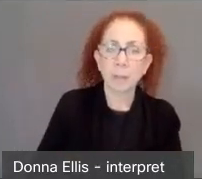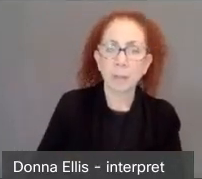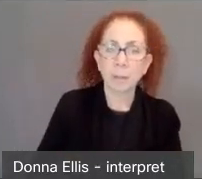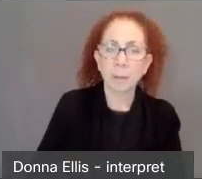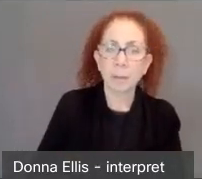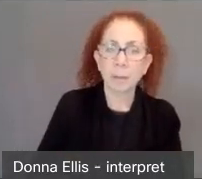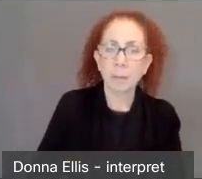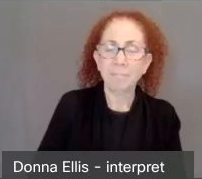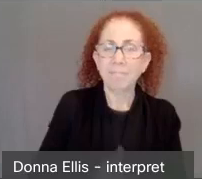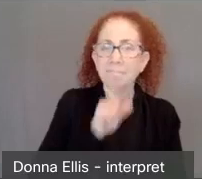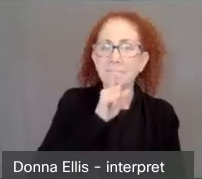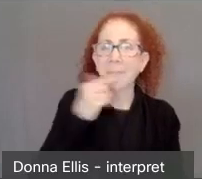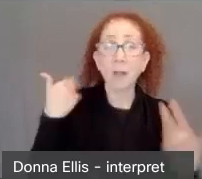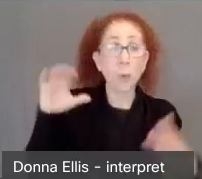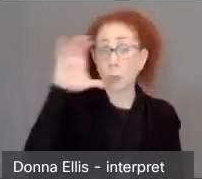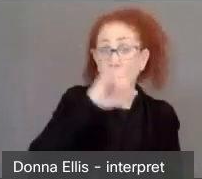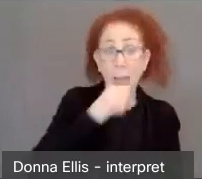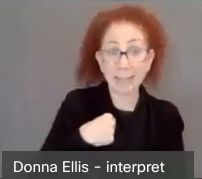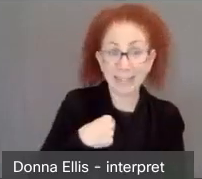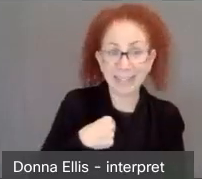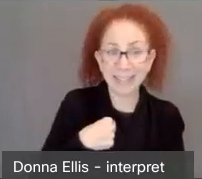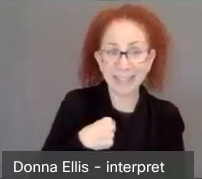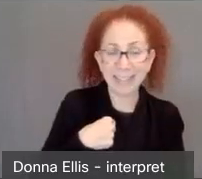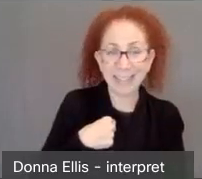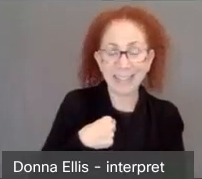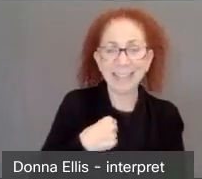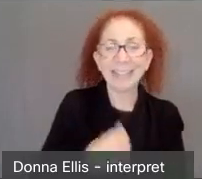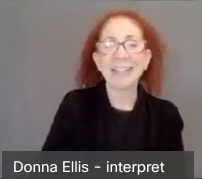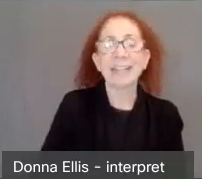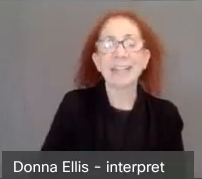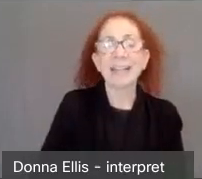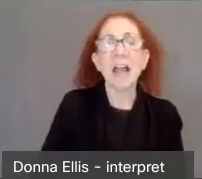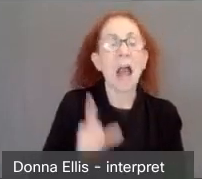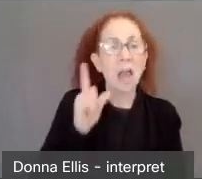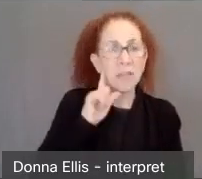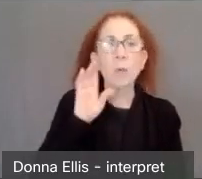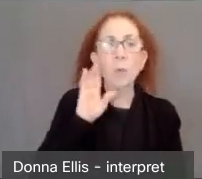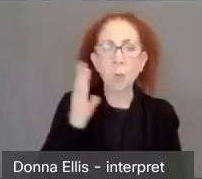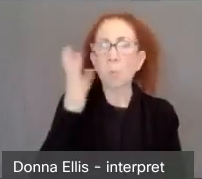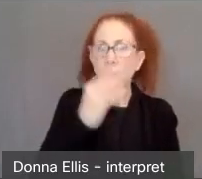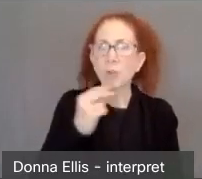[Commissioner Lawrence] I don't want to guess. I think we will move through it fairly rapidly. Of course,